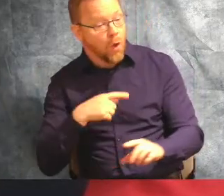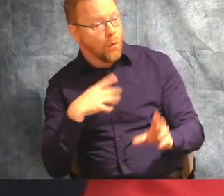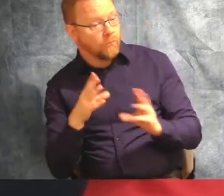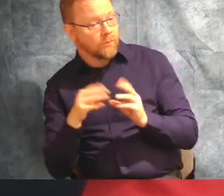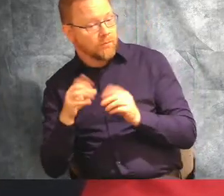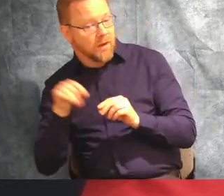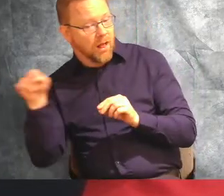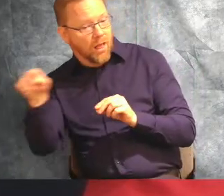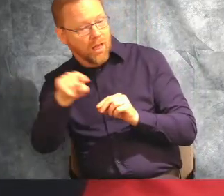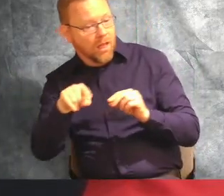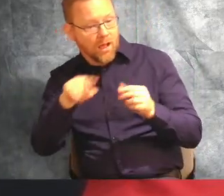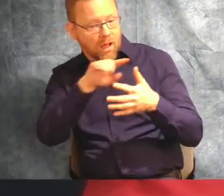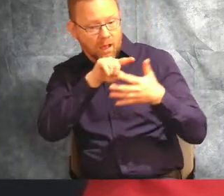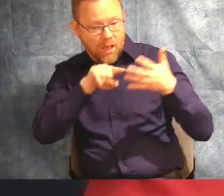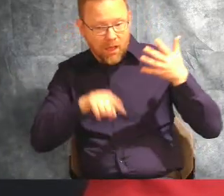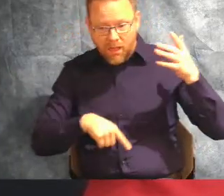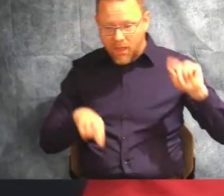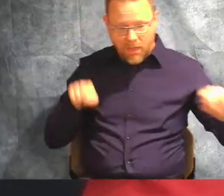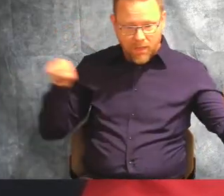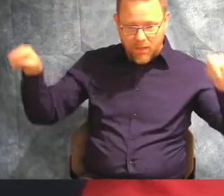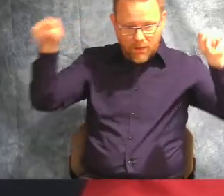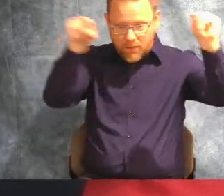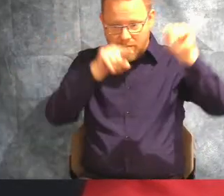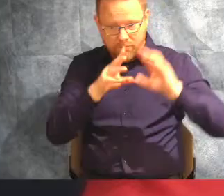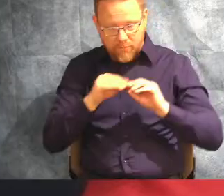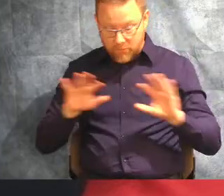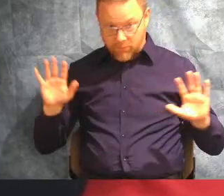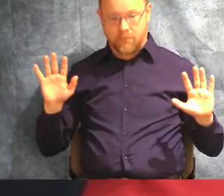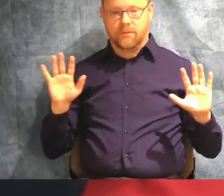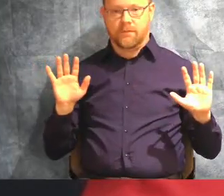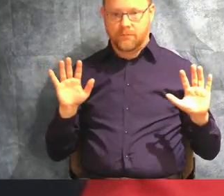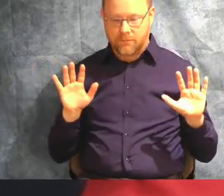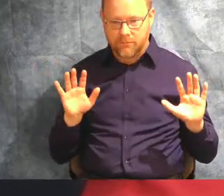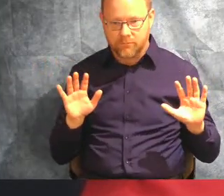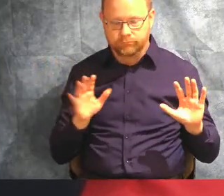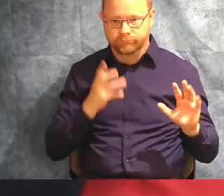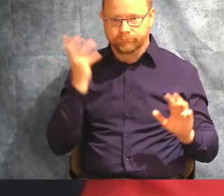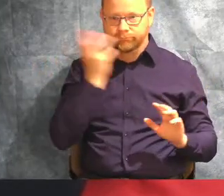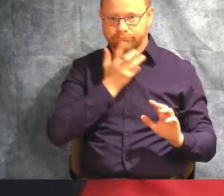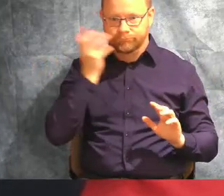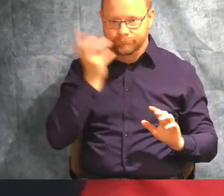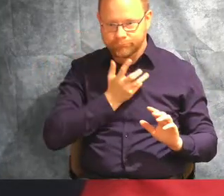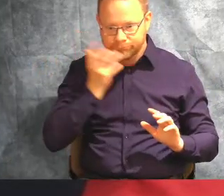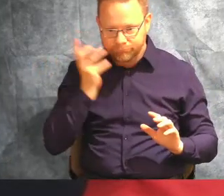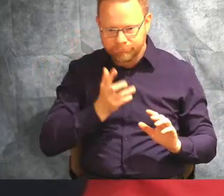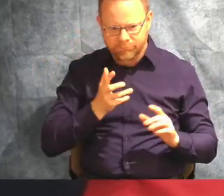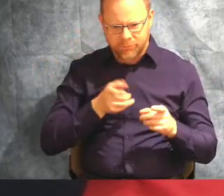on this and then they got a meeting over here on that and it was just amazing to manage all of that